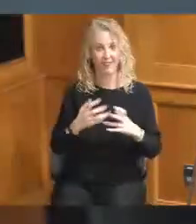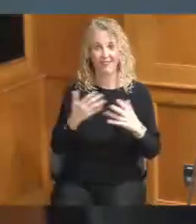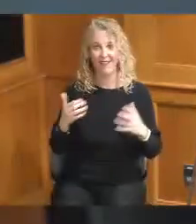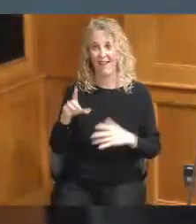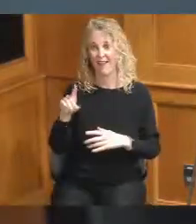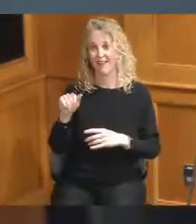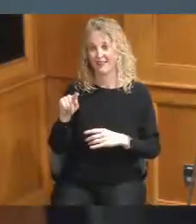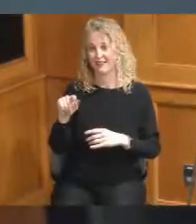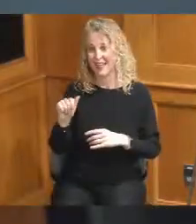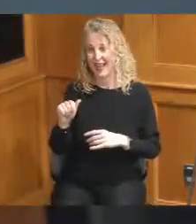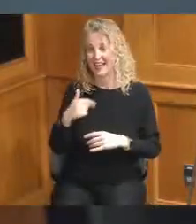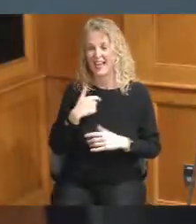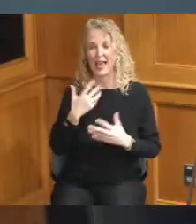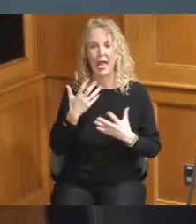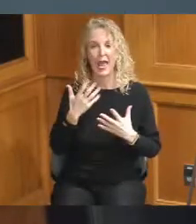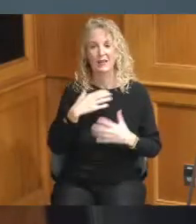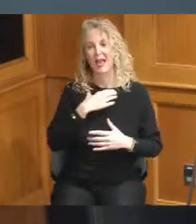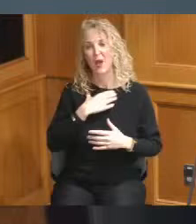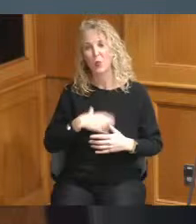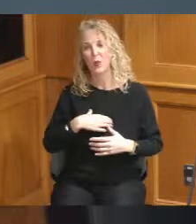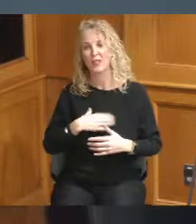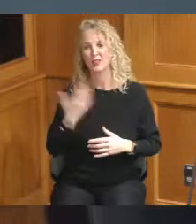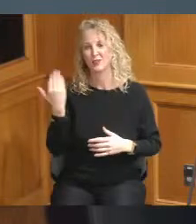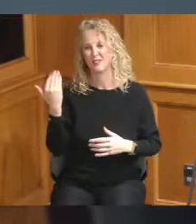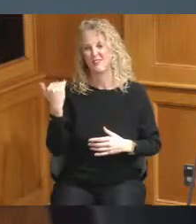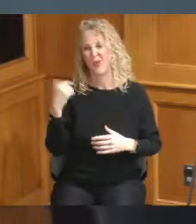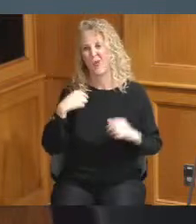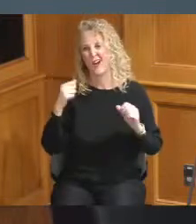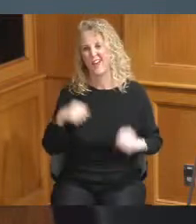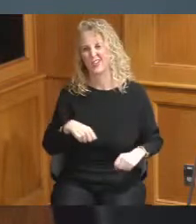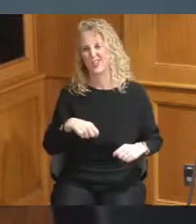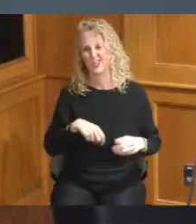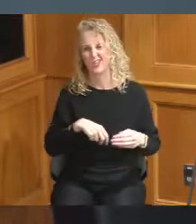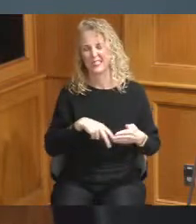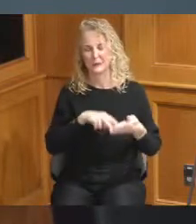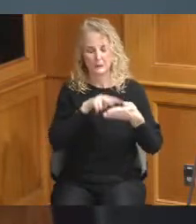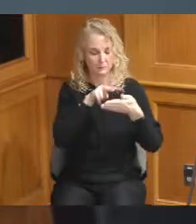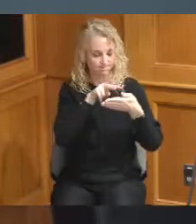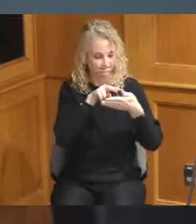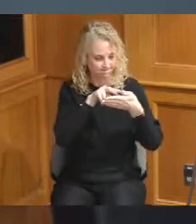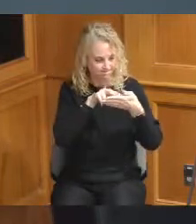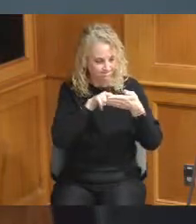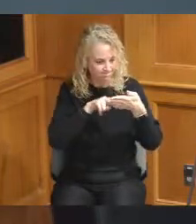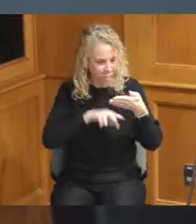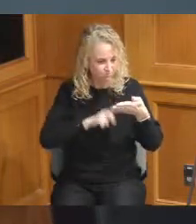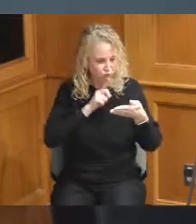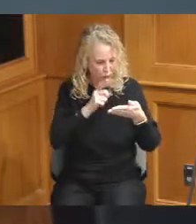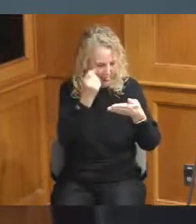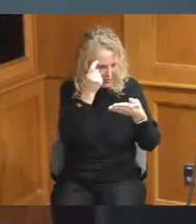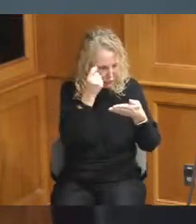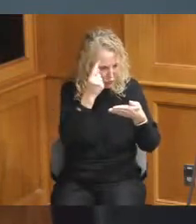and I would like to have had the opportunity to review this so I could really ask the questions